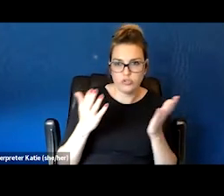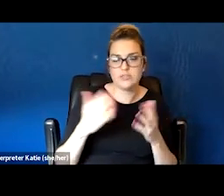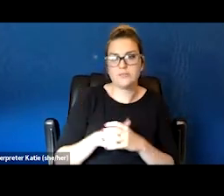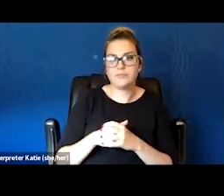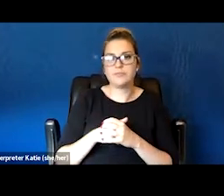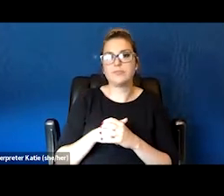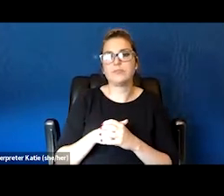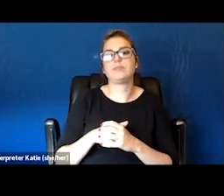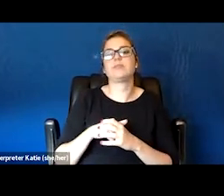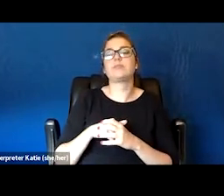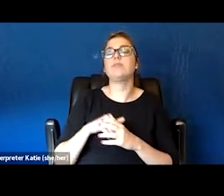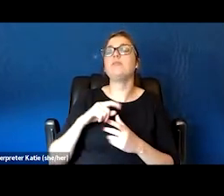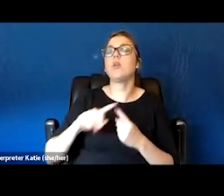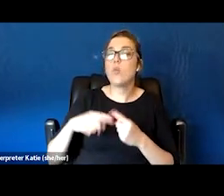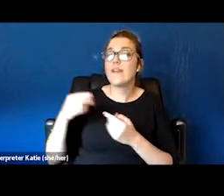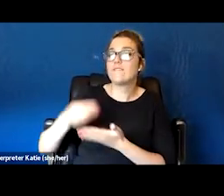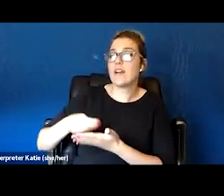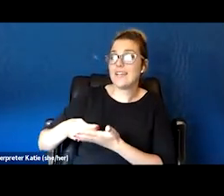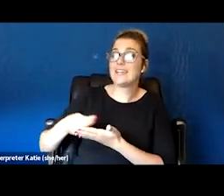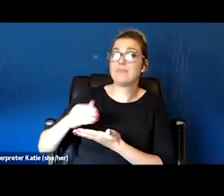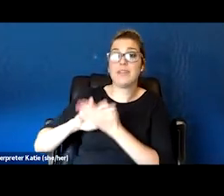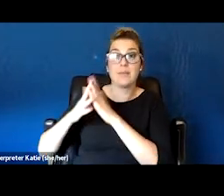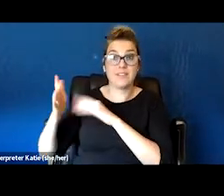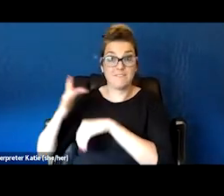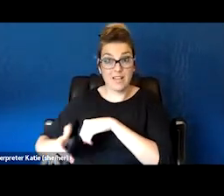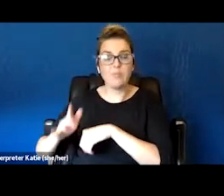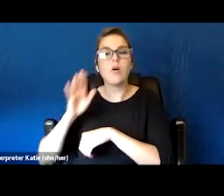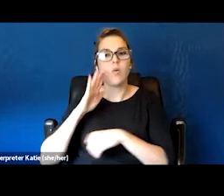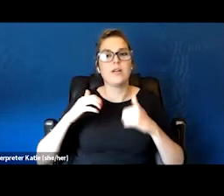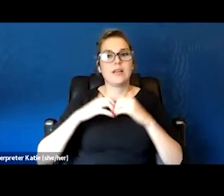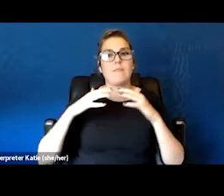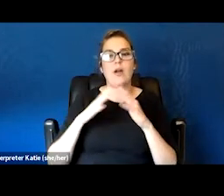we're calling it our outreach plus model, where it's two peer specialists